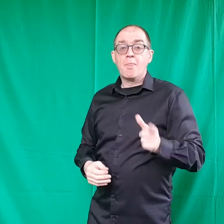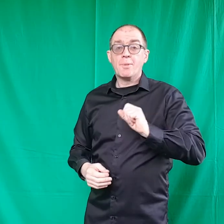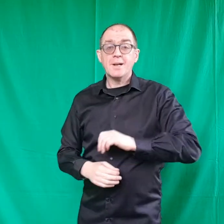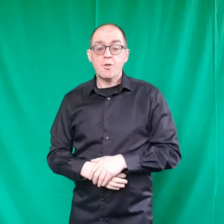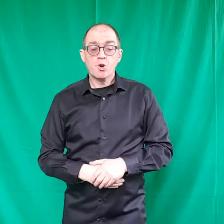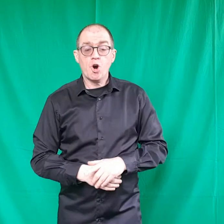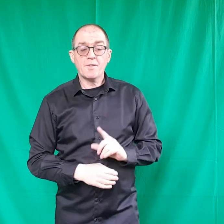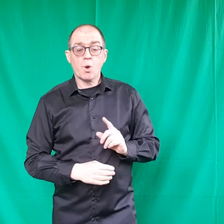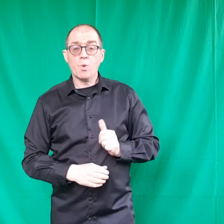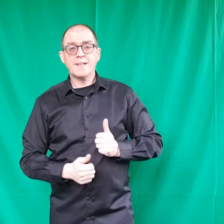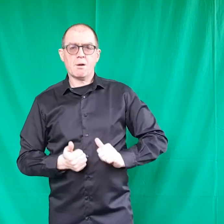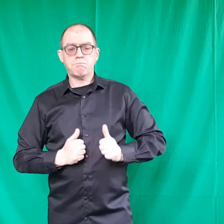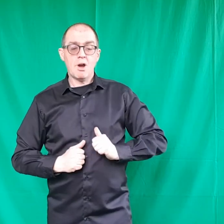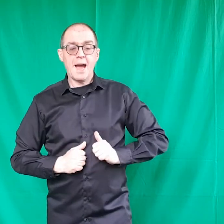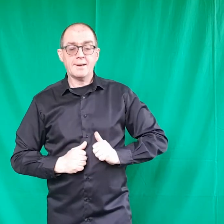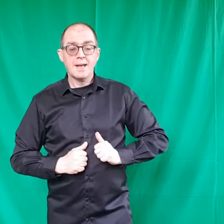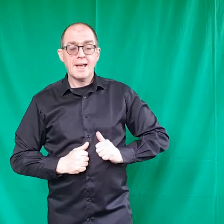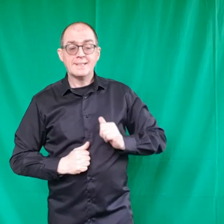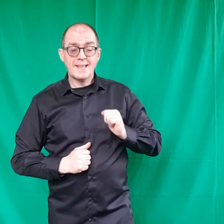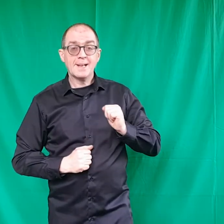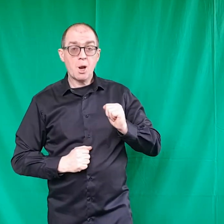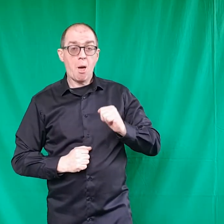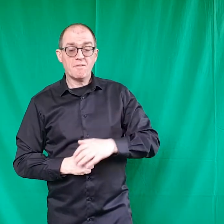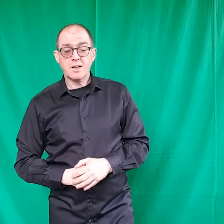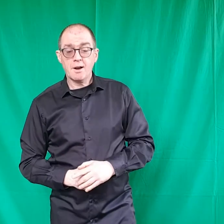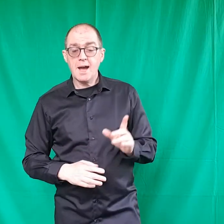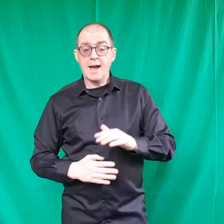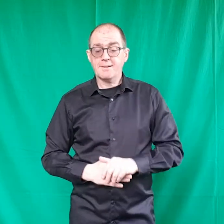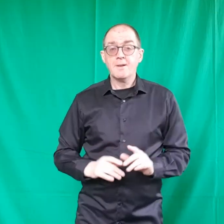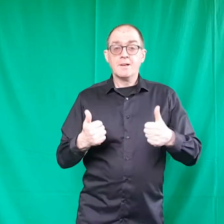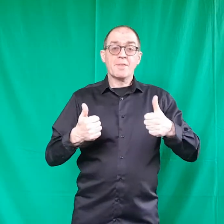Then we get into the Chorus: 'We take pride in taking love as our guide'